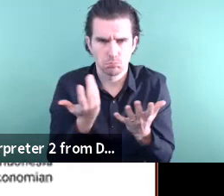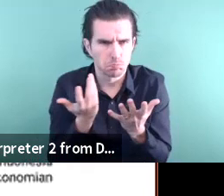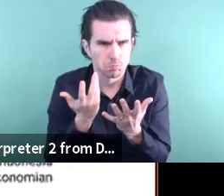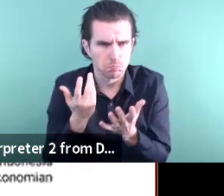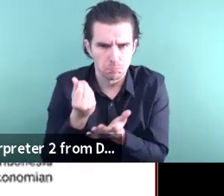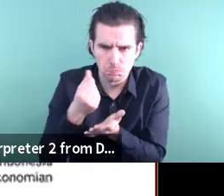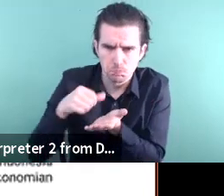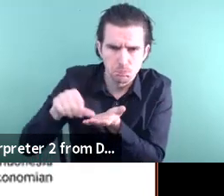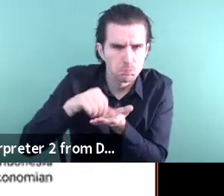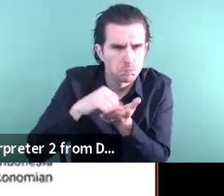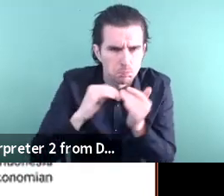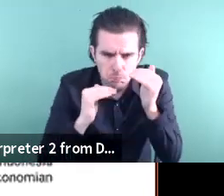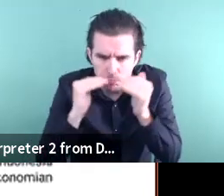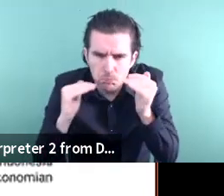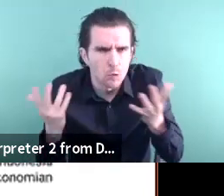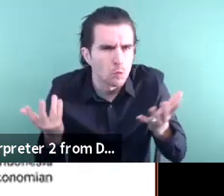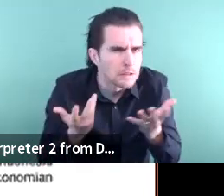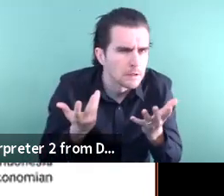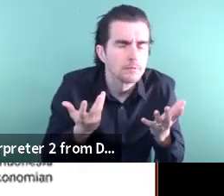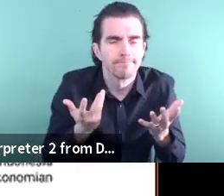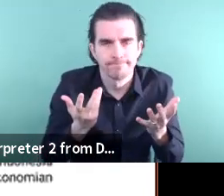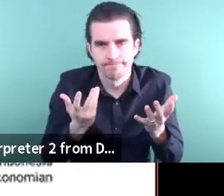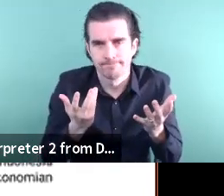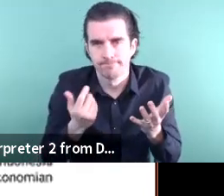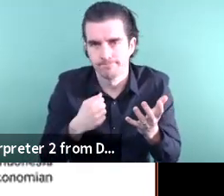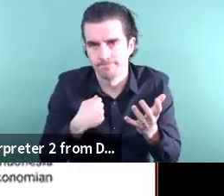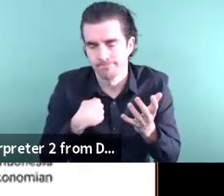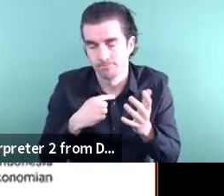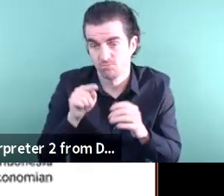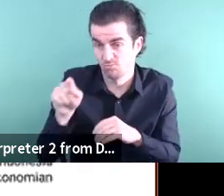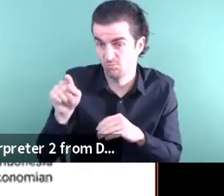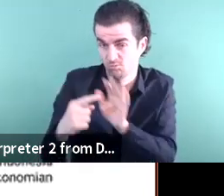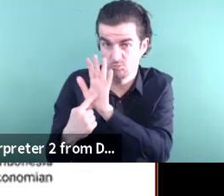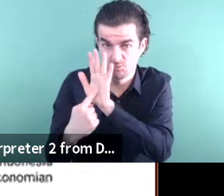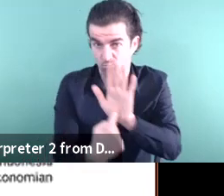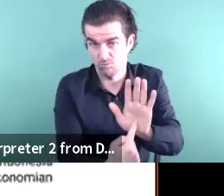this graph shows some interesting finding, firstly, even before the poverty line was